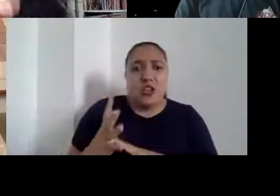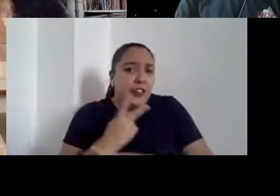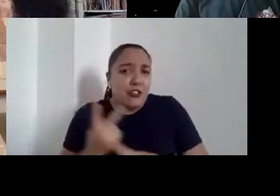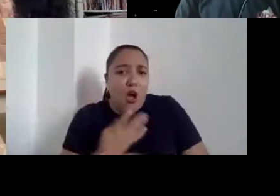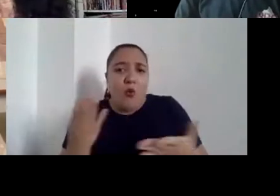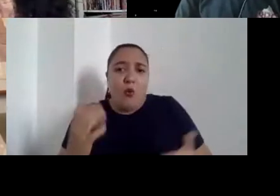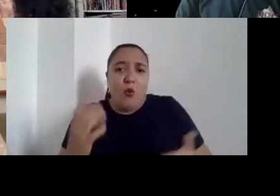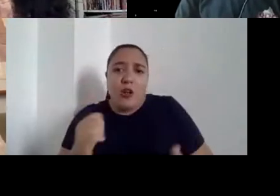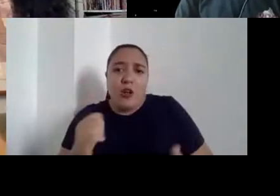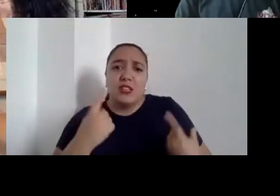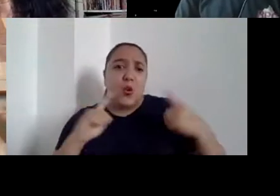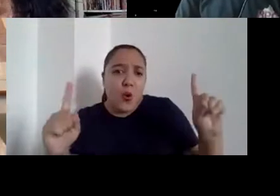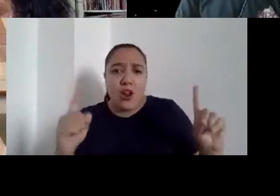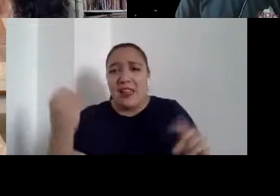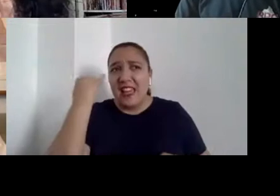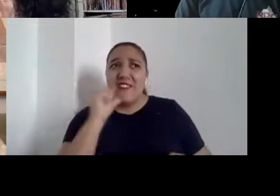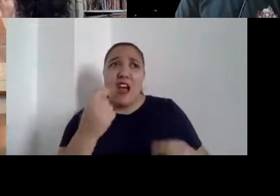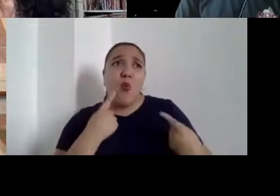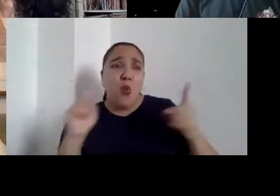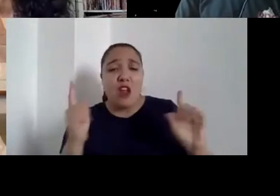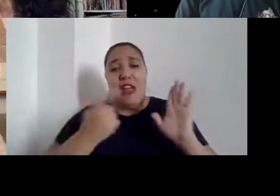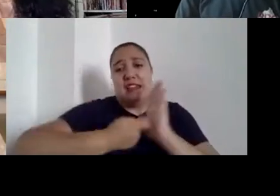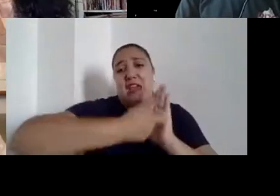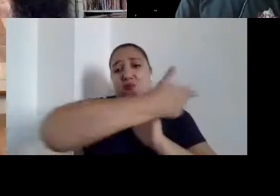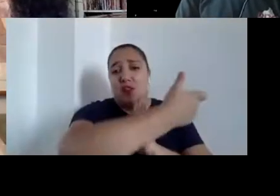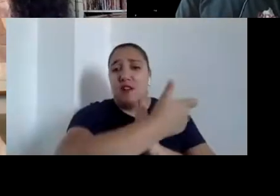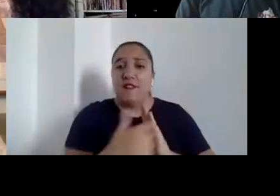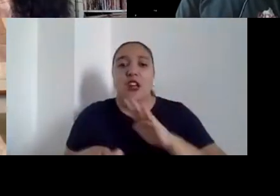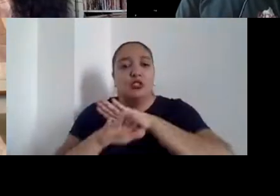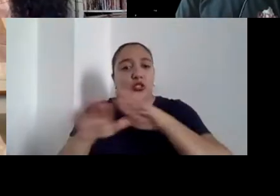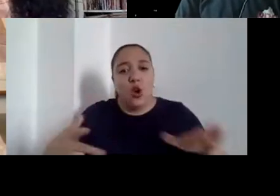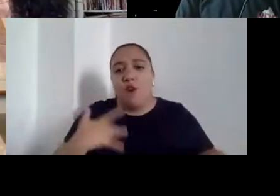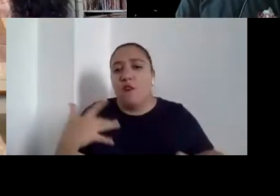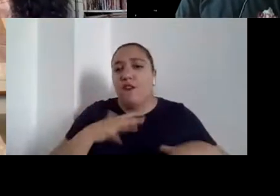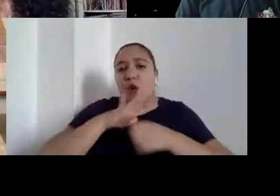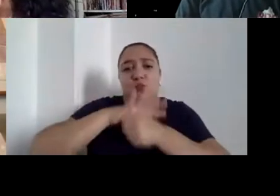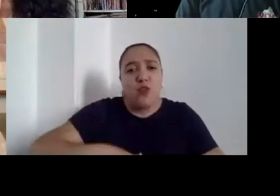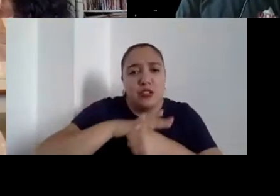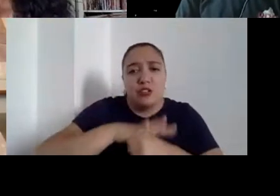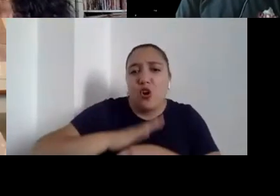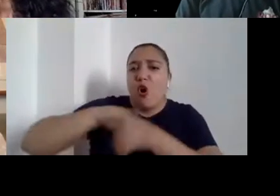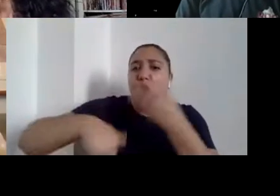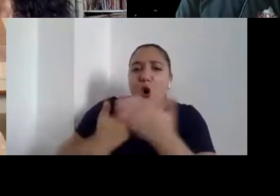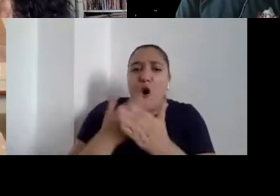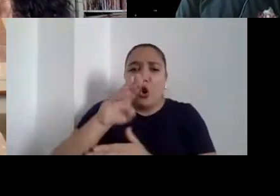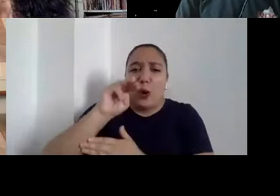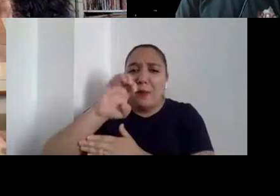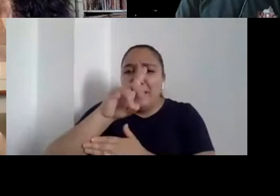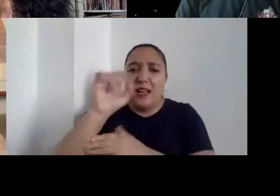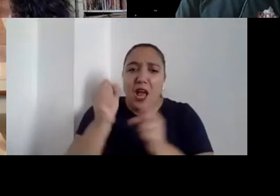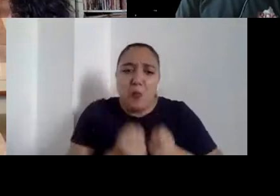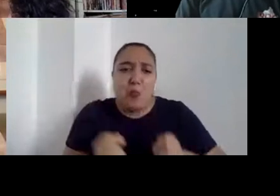your work when it feels to heavy in the end. How can we stay true